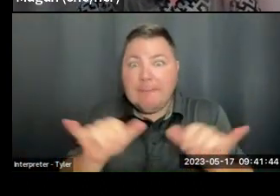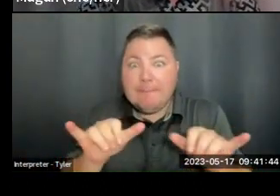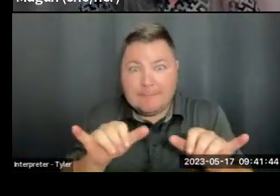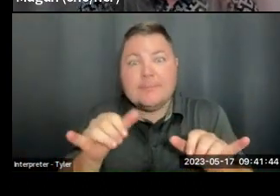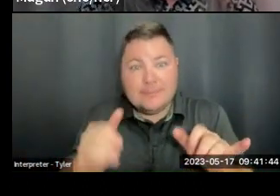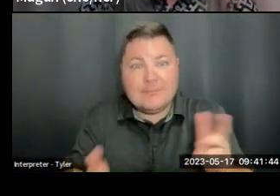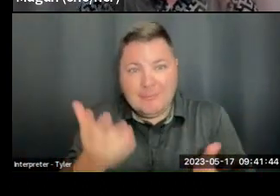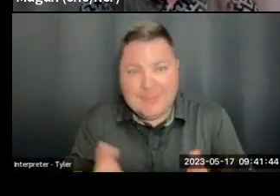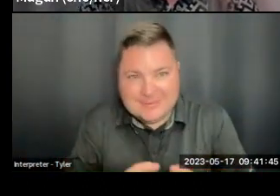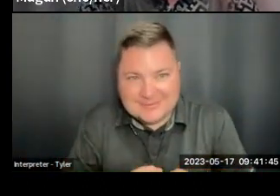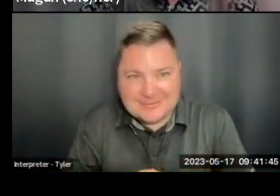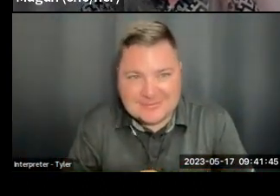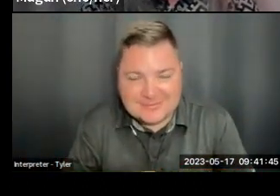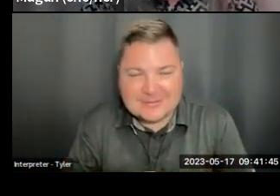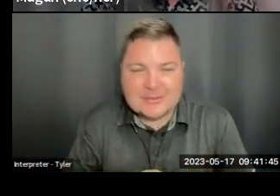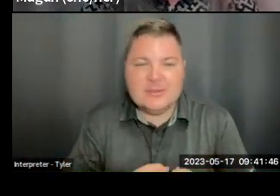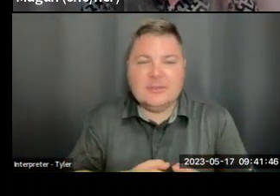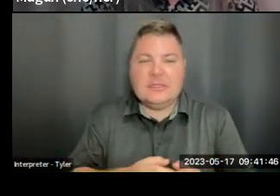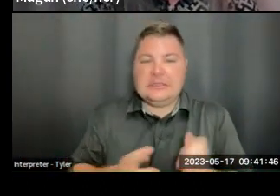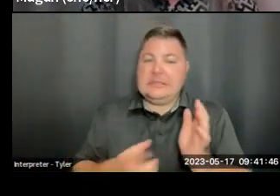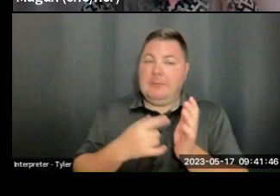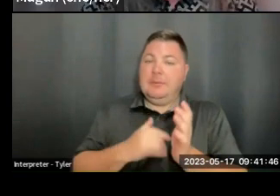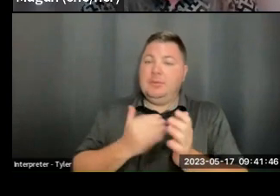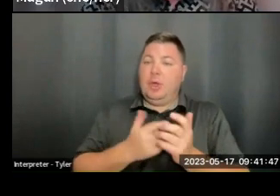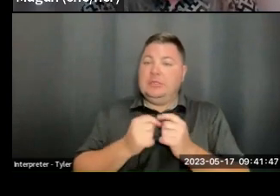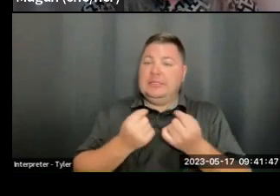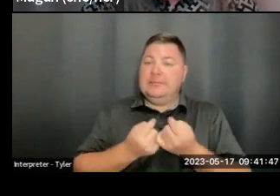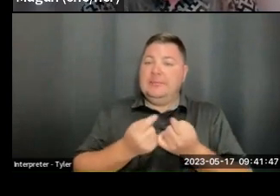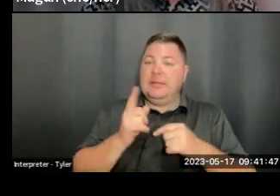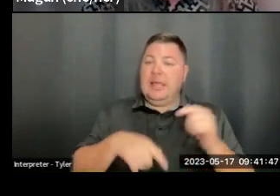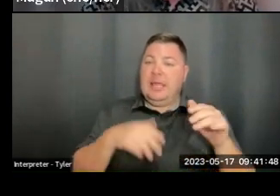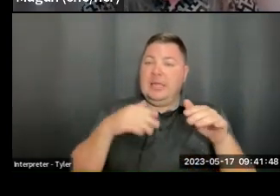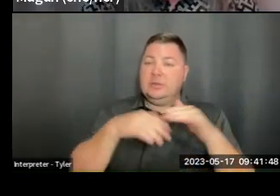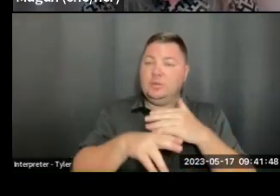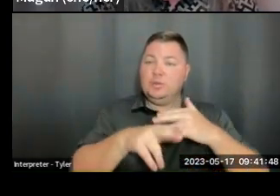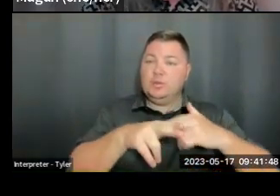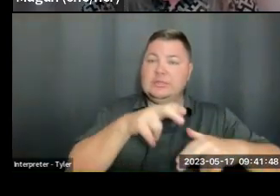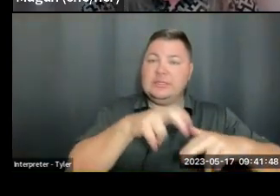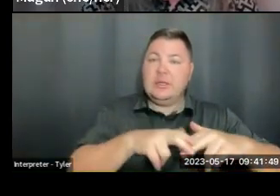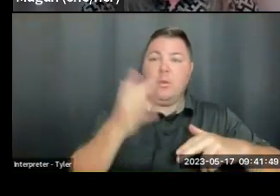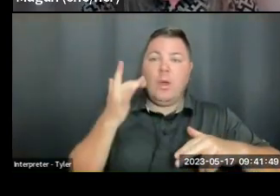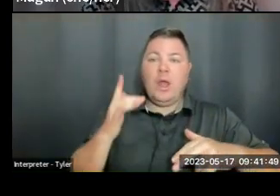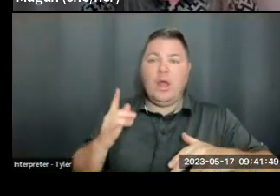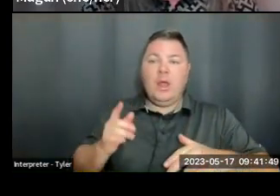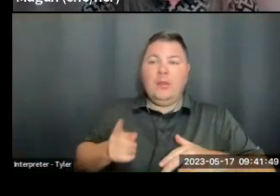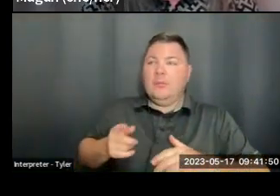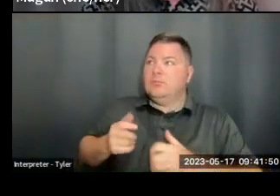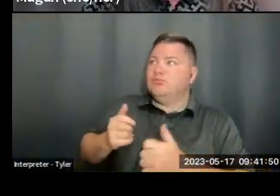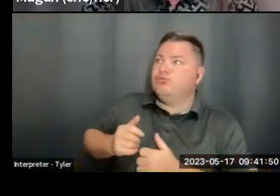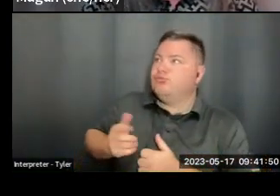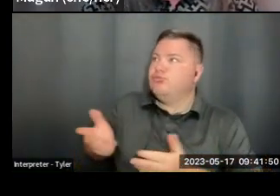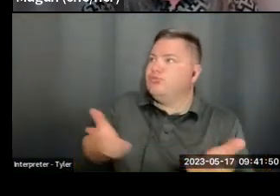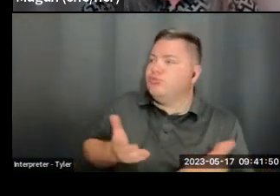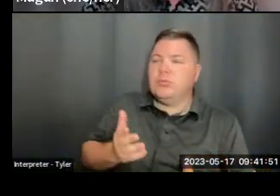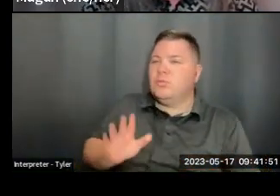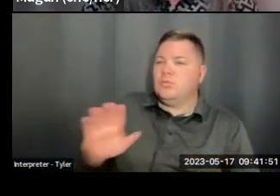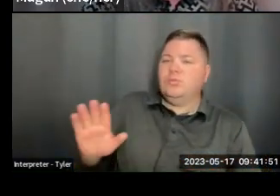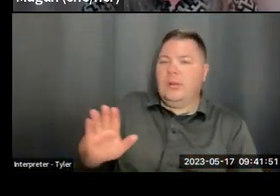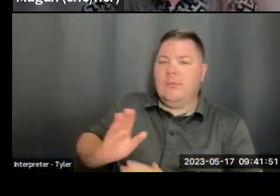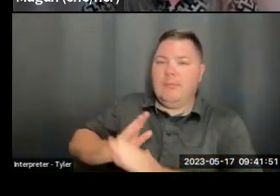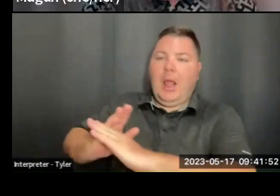device, which yes, sometimes look exactly the same. Sometimes our teams can't get to their seats because ushers won't let